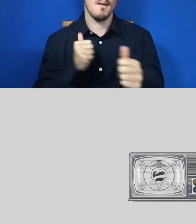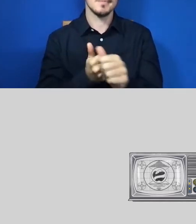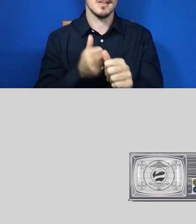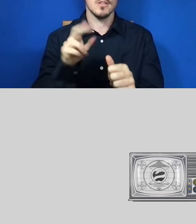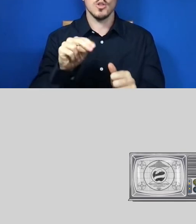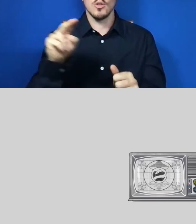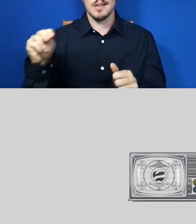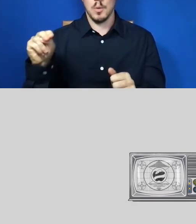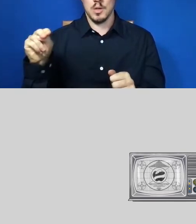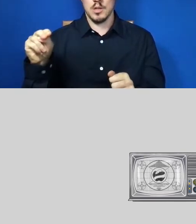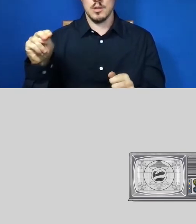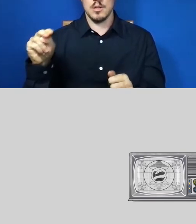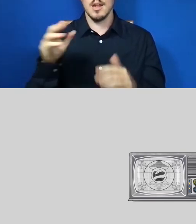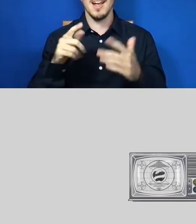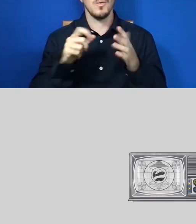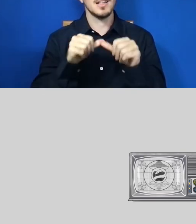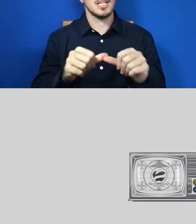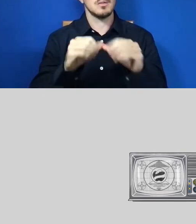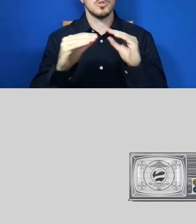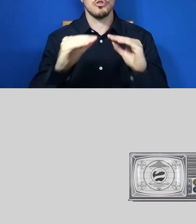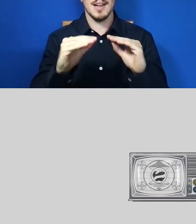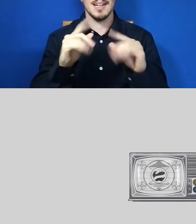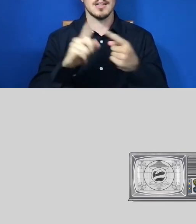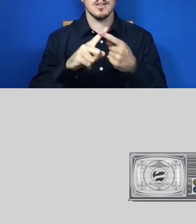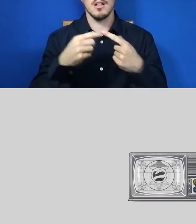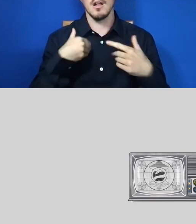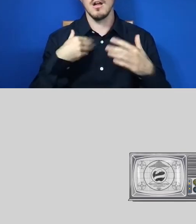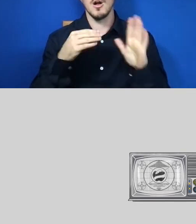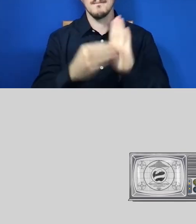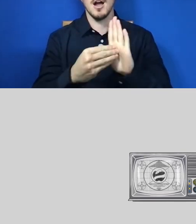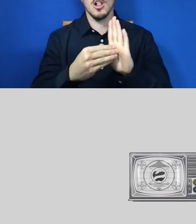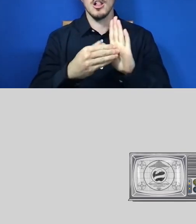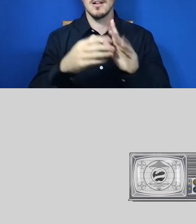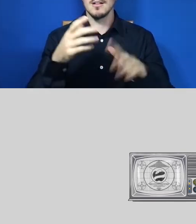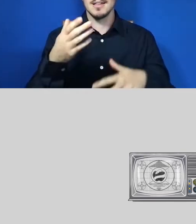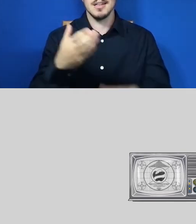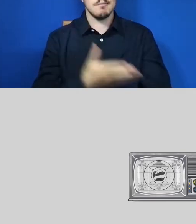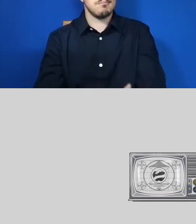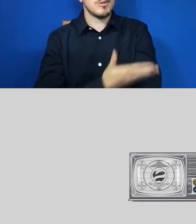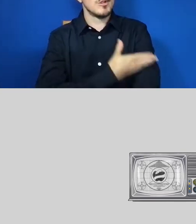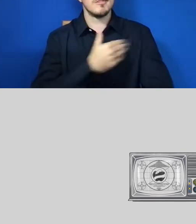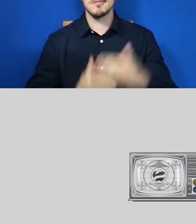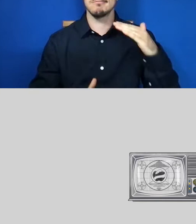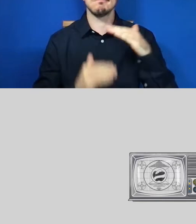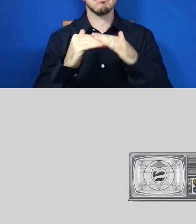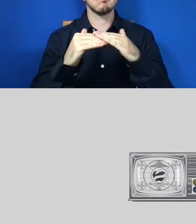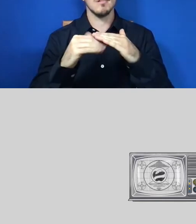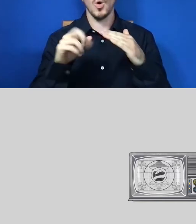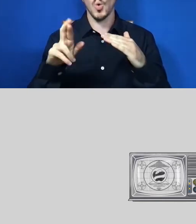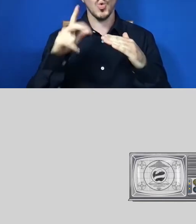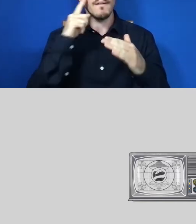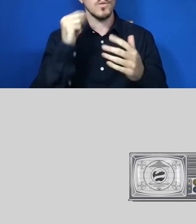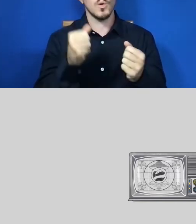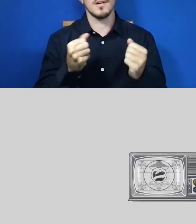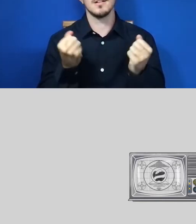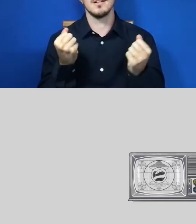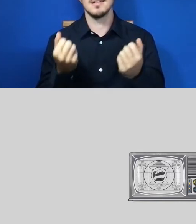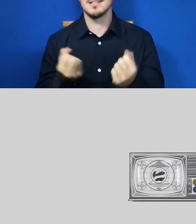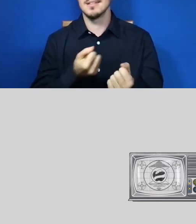We keep training until our model has converged or it can't get any better or for a given number of iterations.